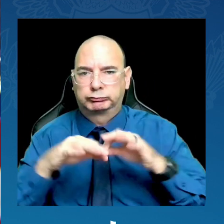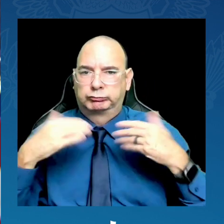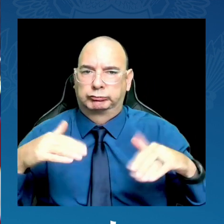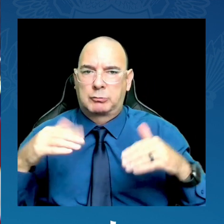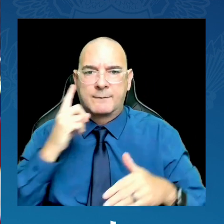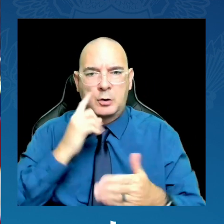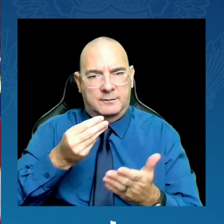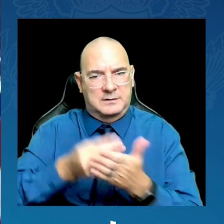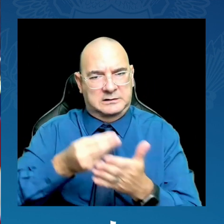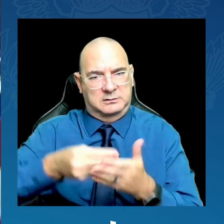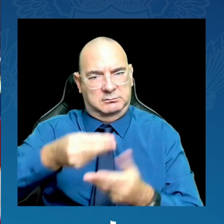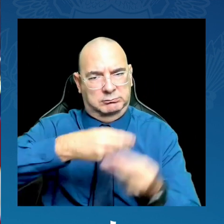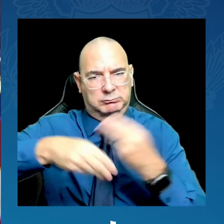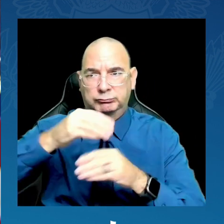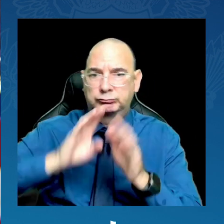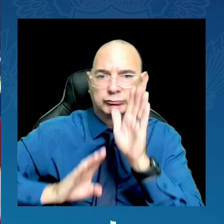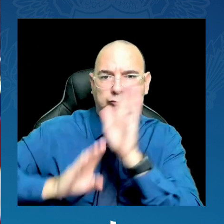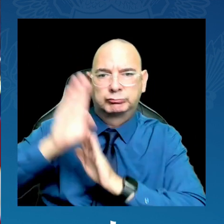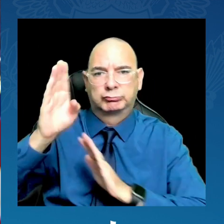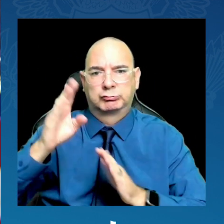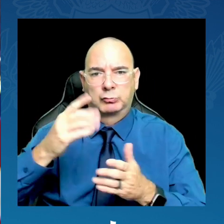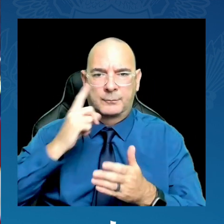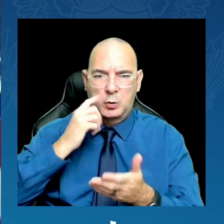to our scientific and technological progress,